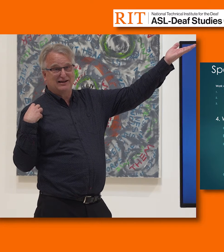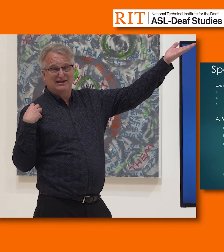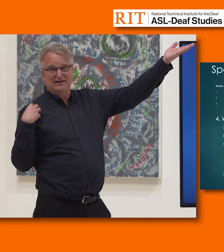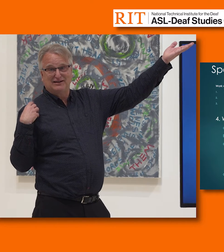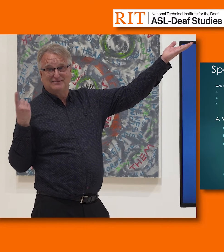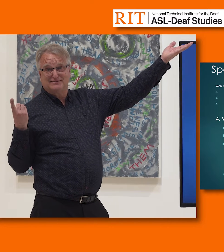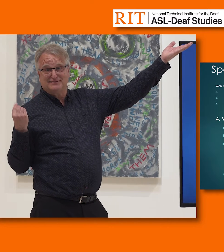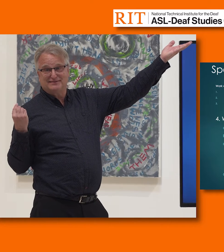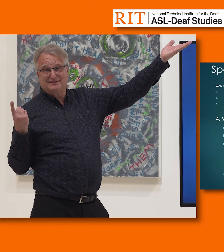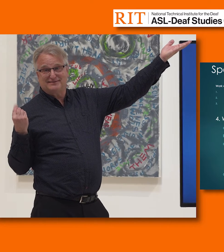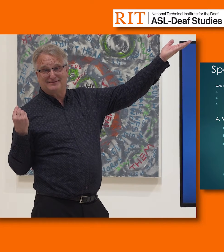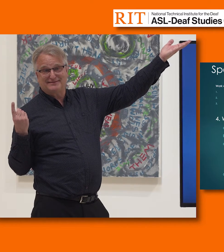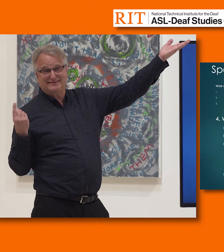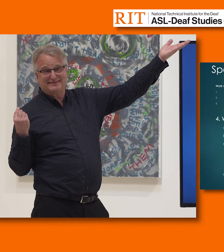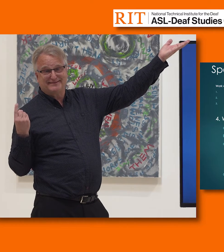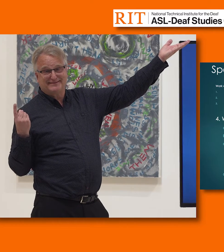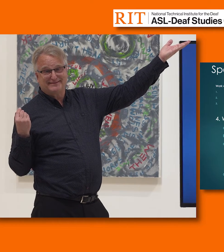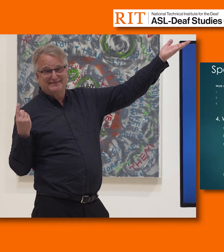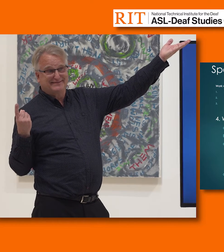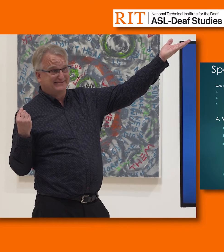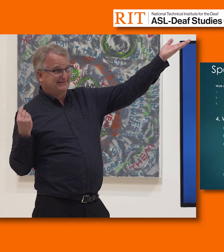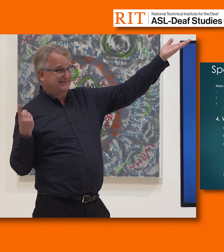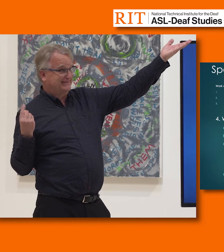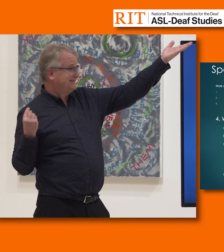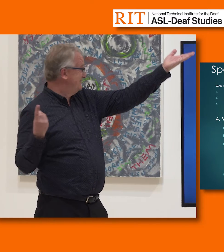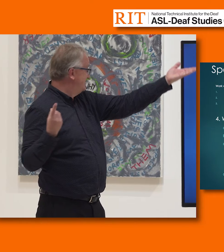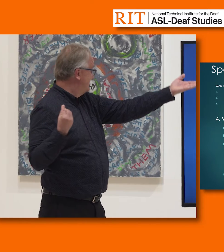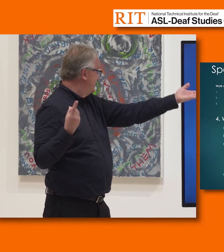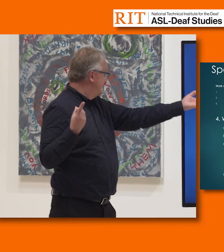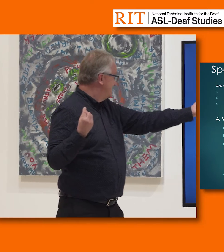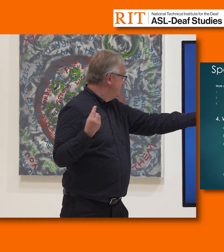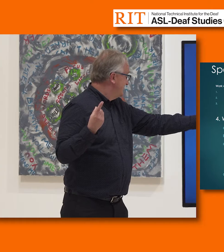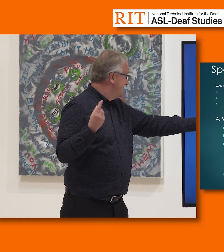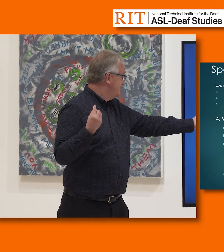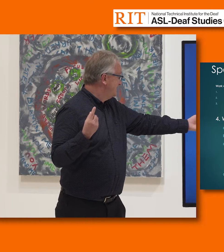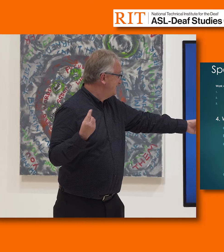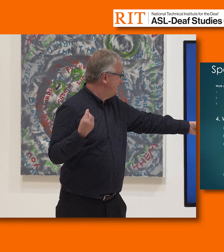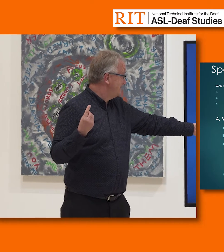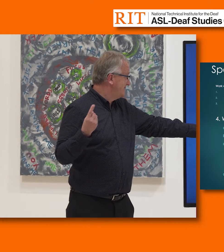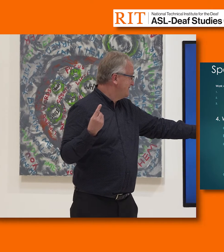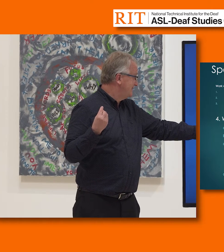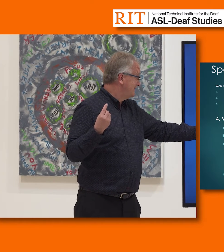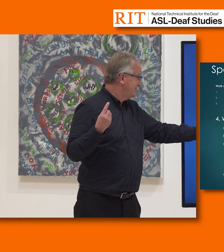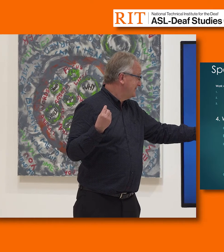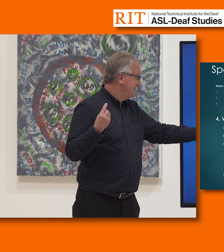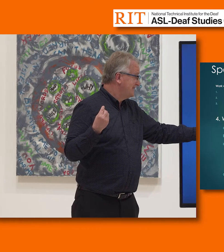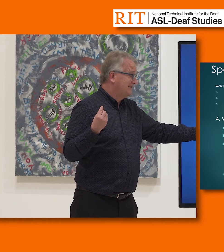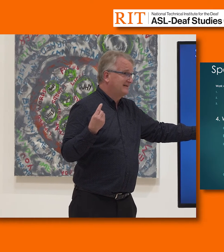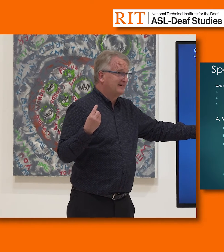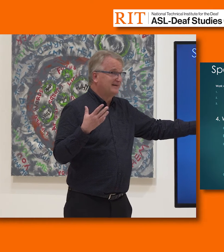You have a campus of partners, right, who are non-signing hearing presenters,